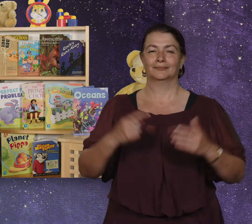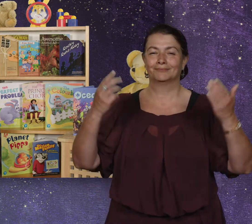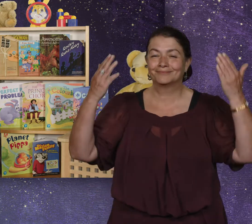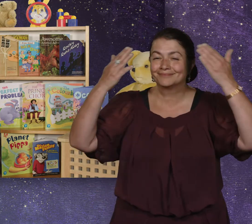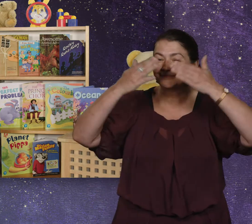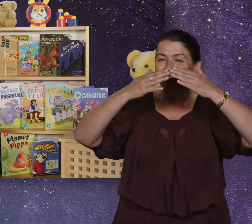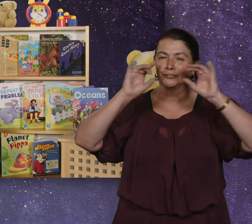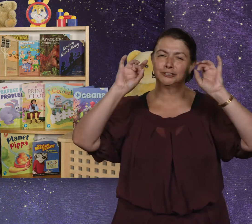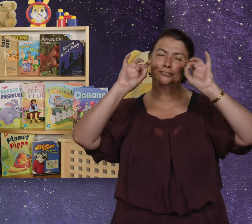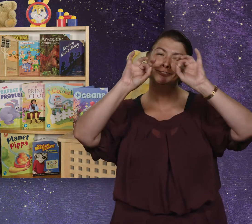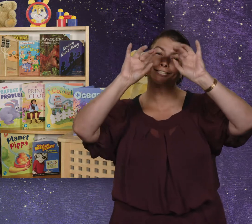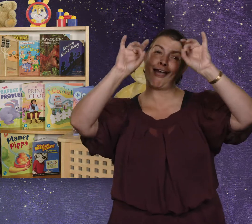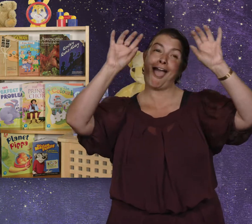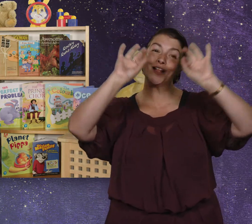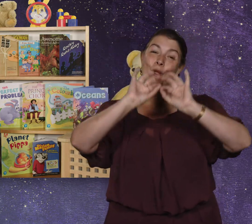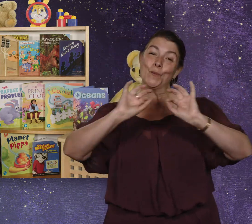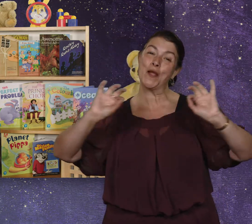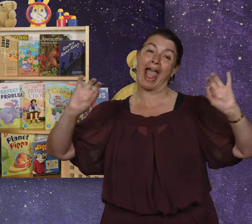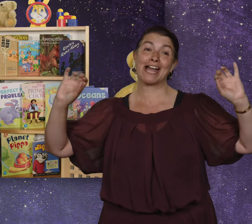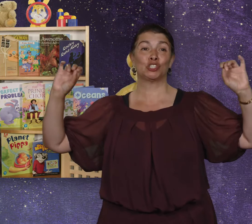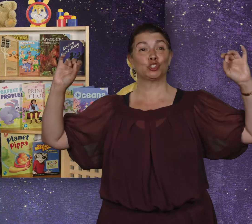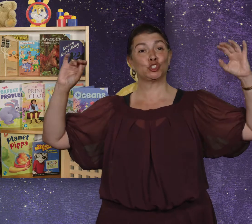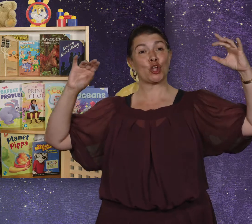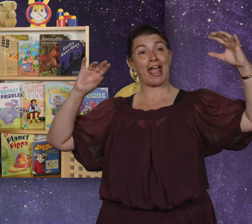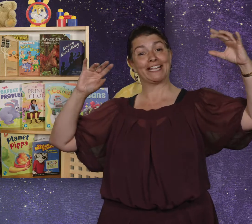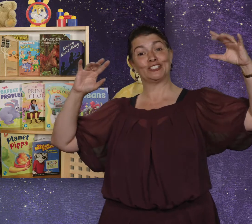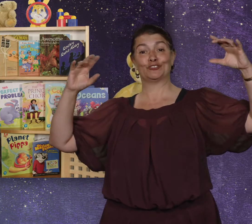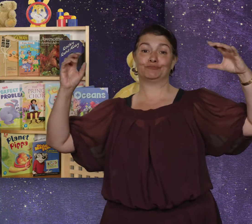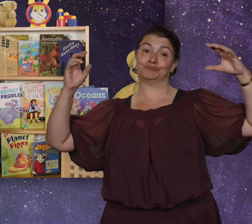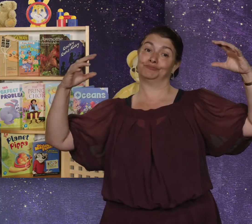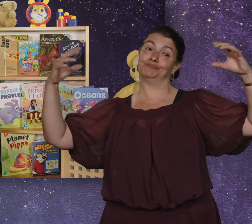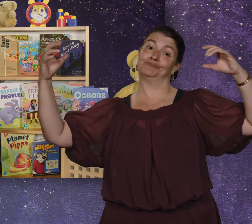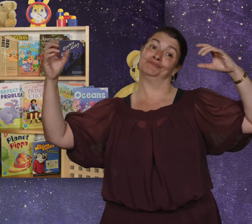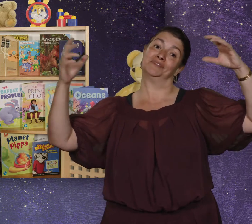One night, while the stars were all quietly shining,